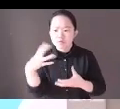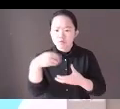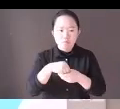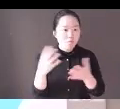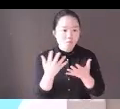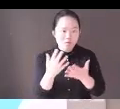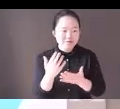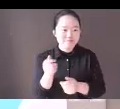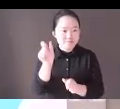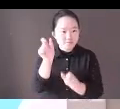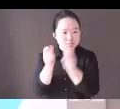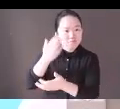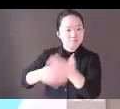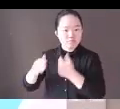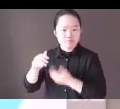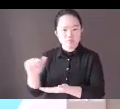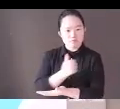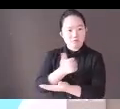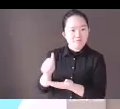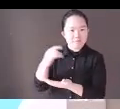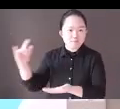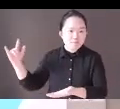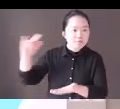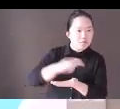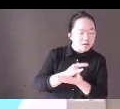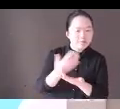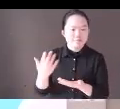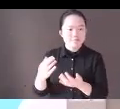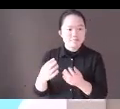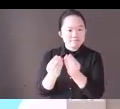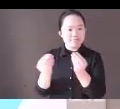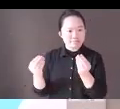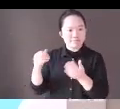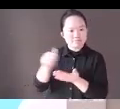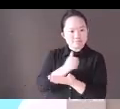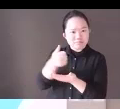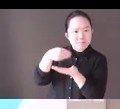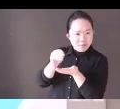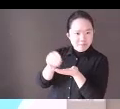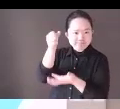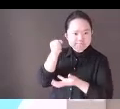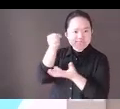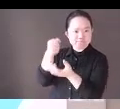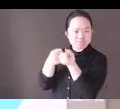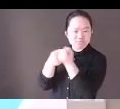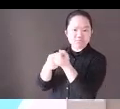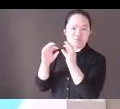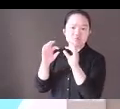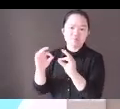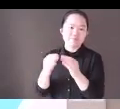uh and accessibility services and so on so thank you very much for making this possible for us I